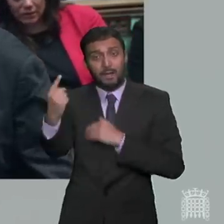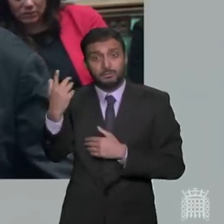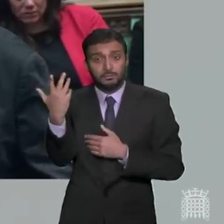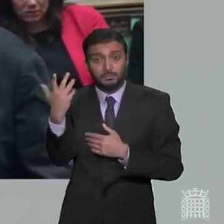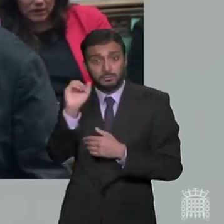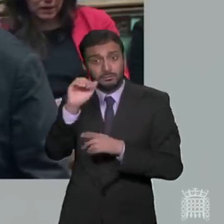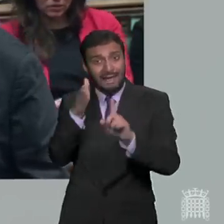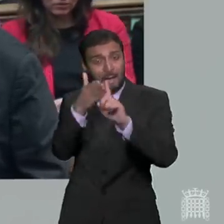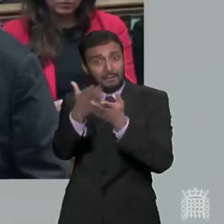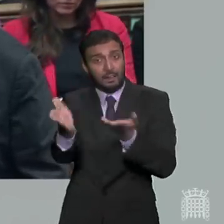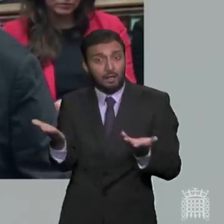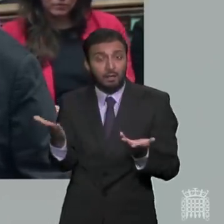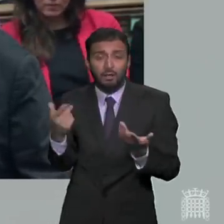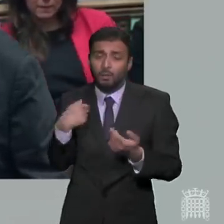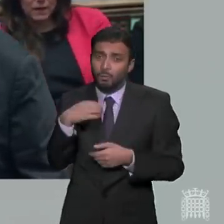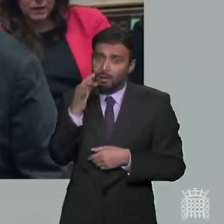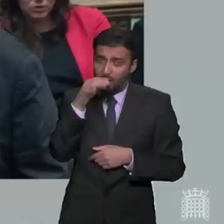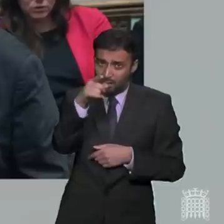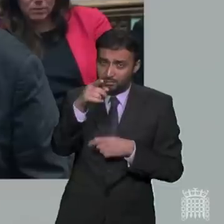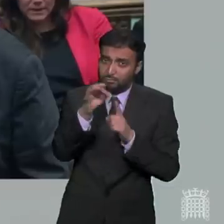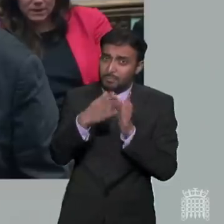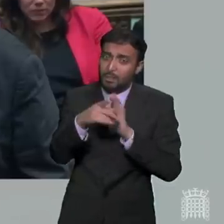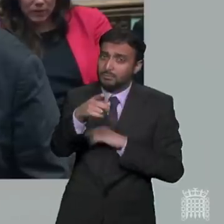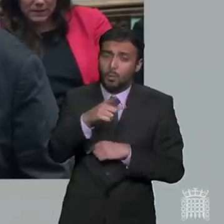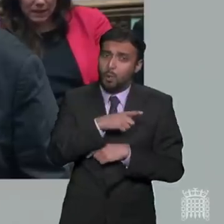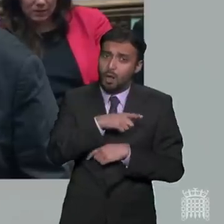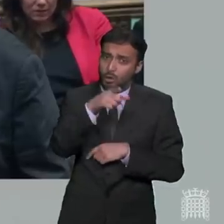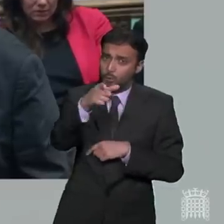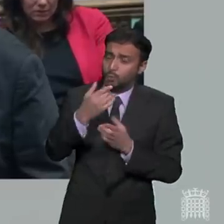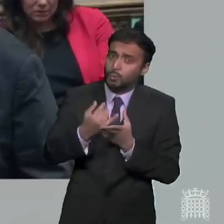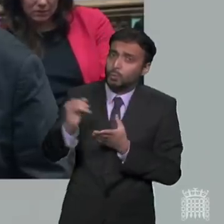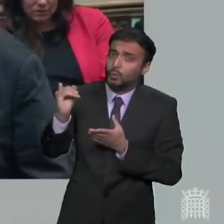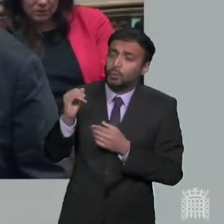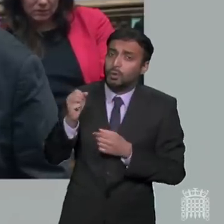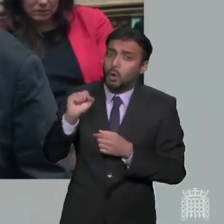What democratic right do the Government have to deny Scottish democracy, refuse an independence